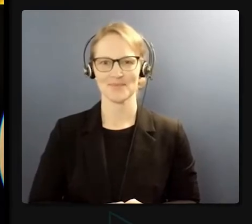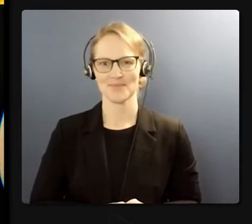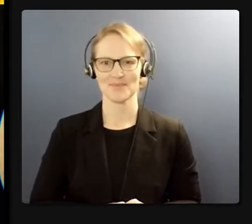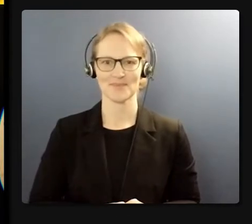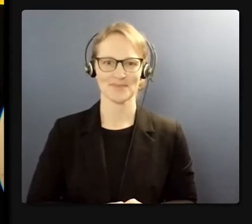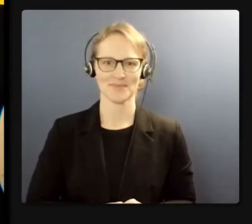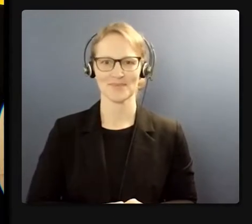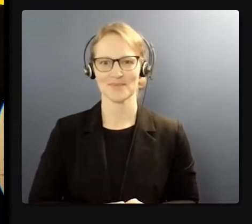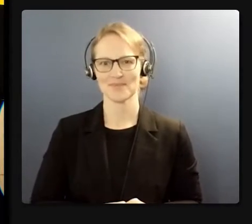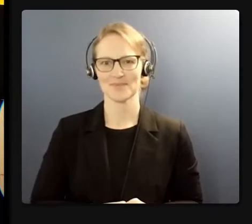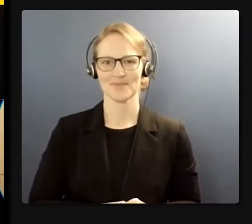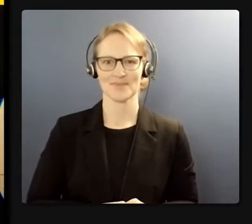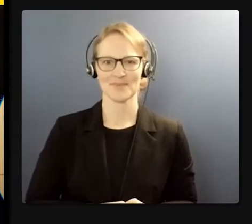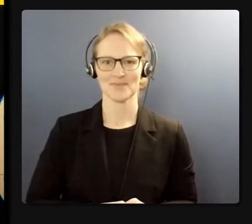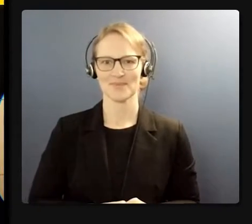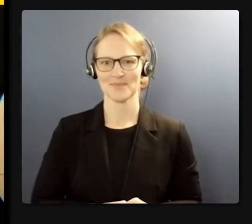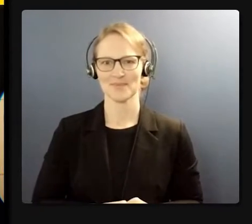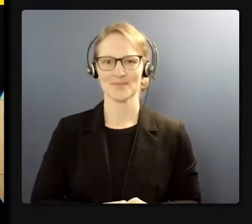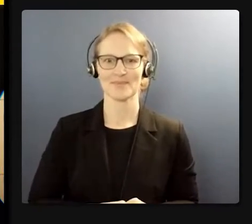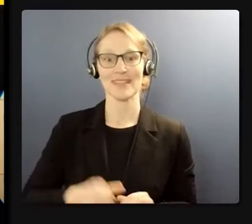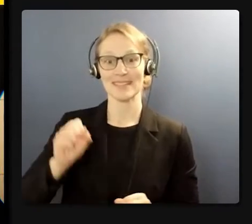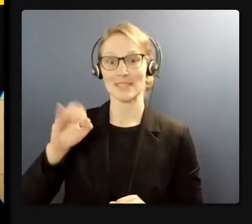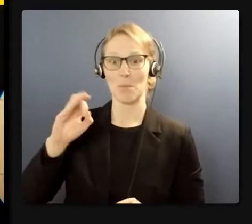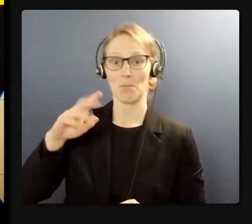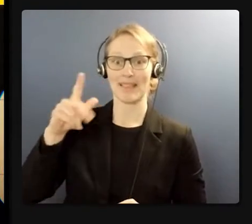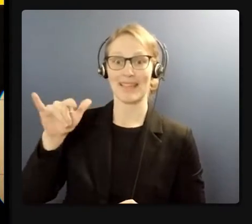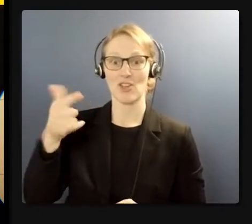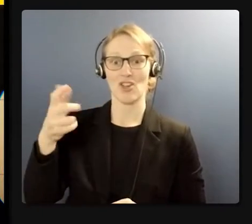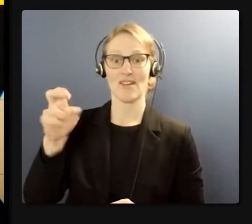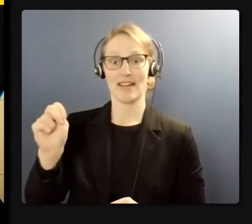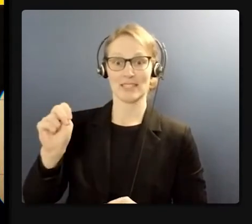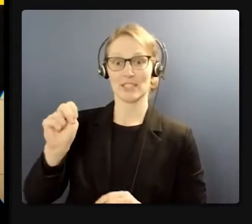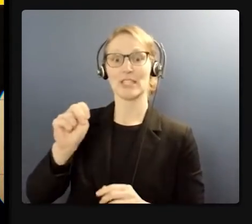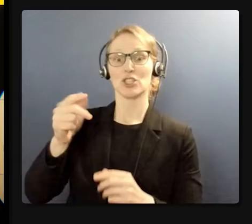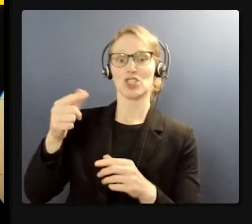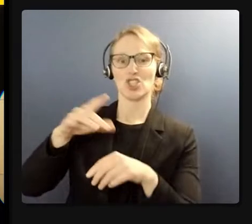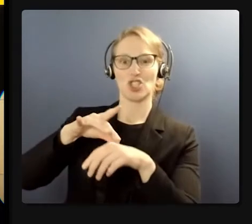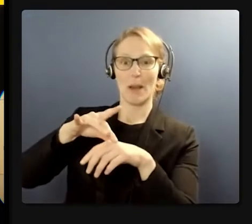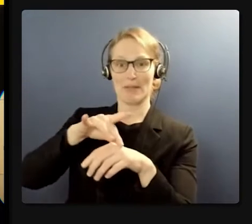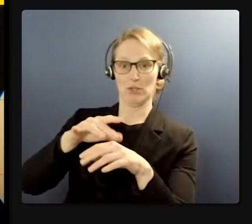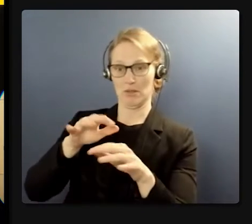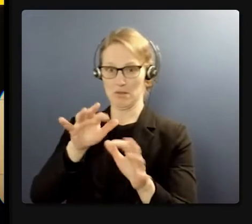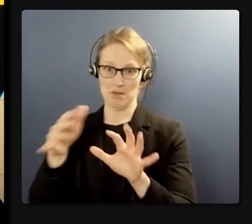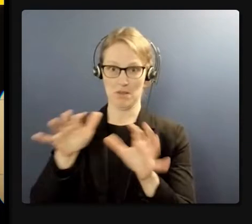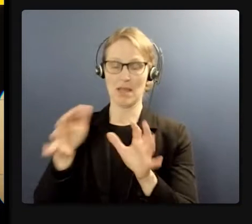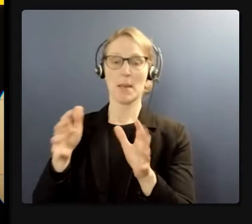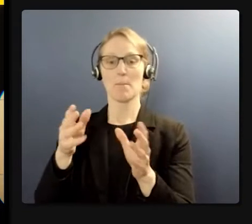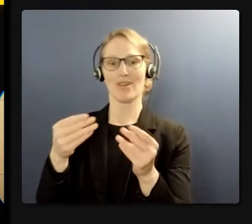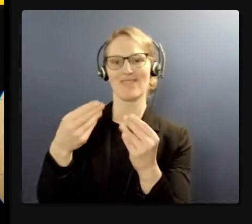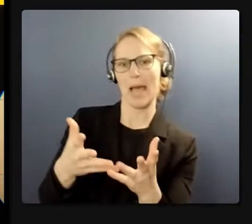change the color on a proxy supporting customization, under demanding optimization specifications.